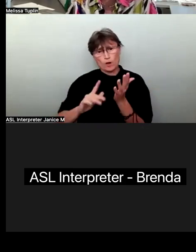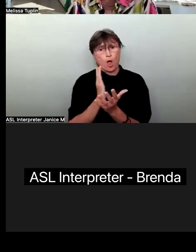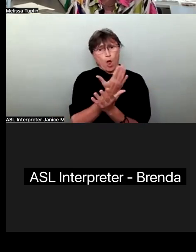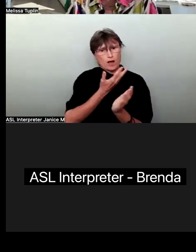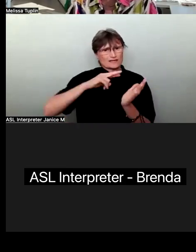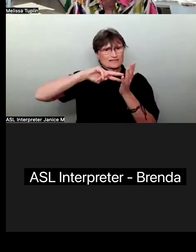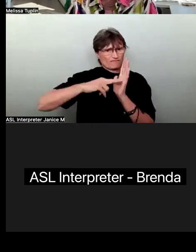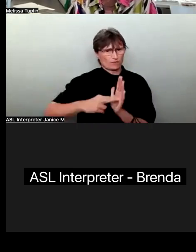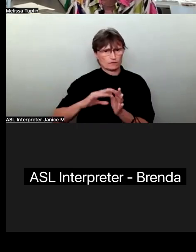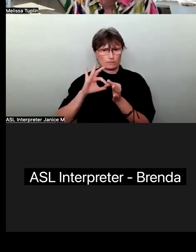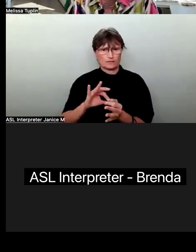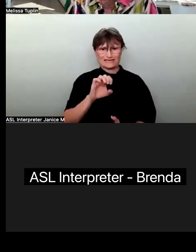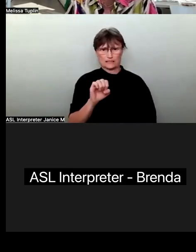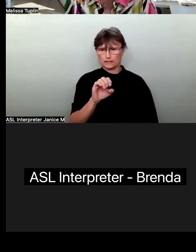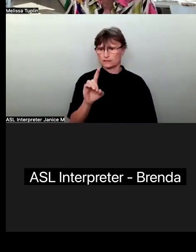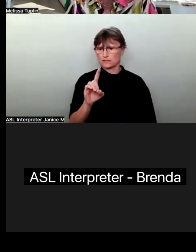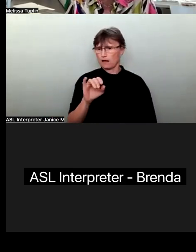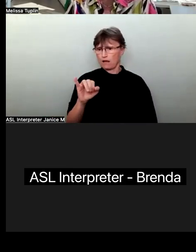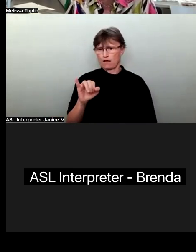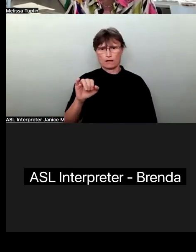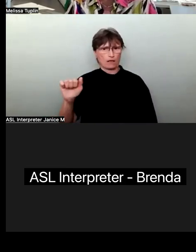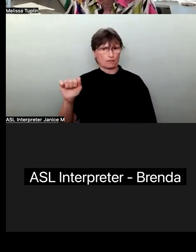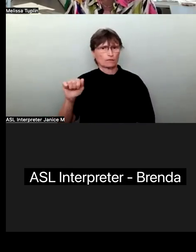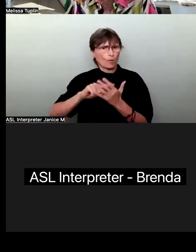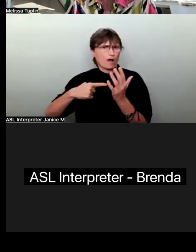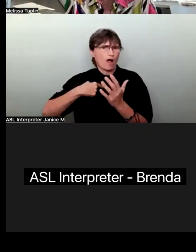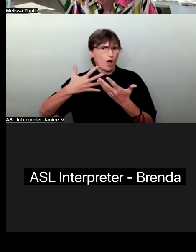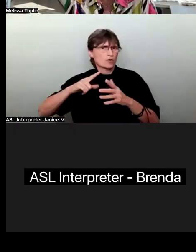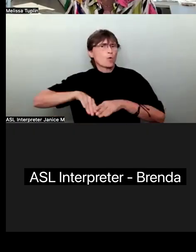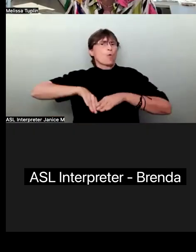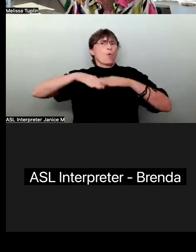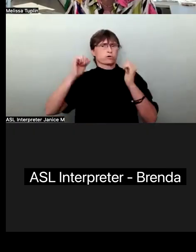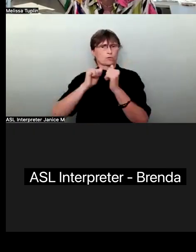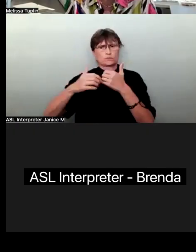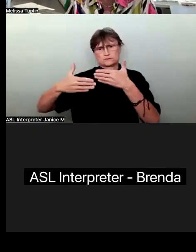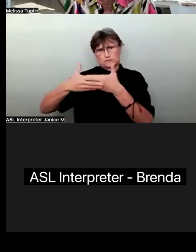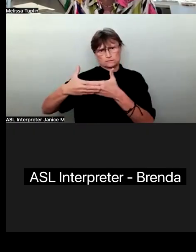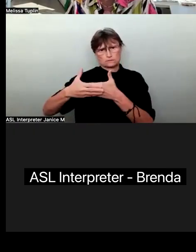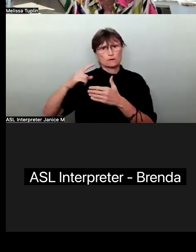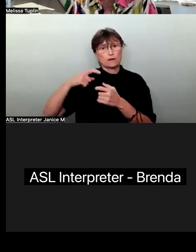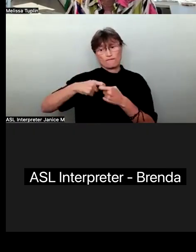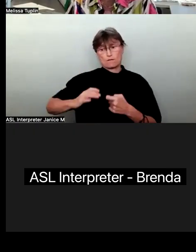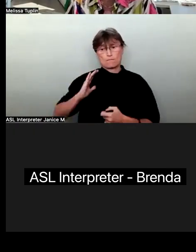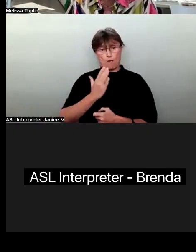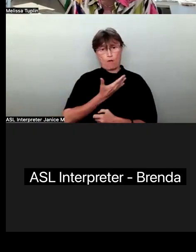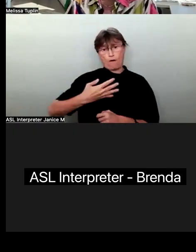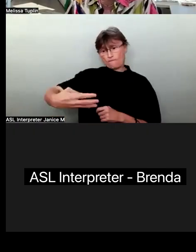and accessibility that I shared at the beginning of this session from our Strategic Framework.